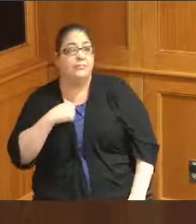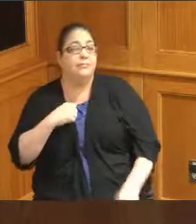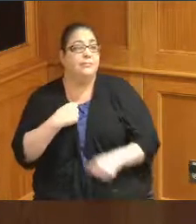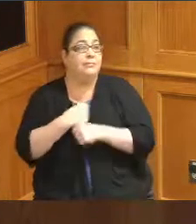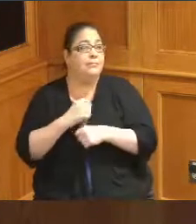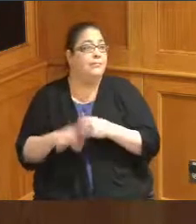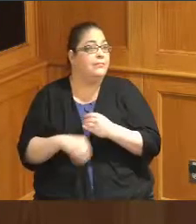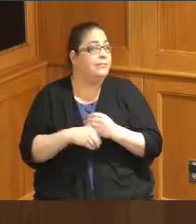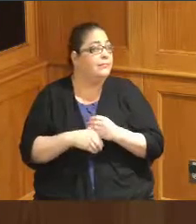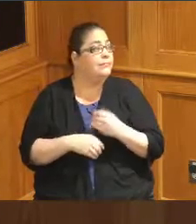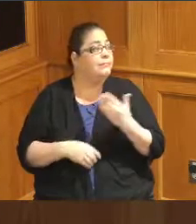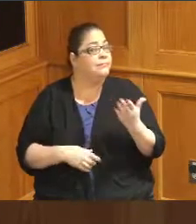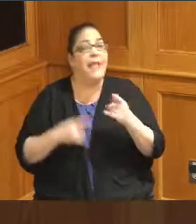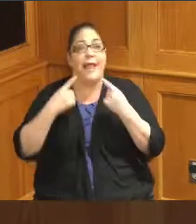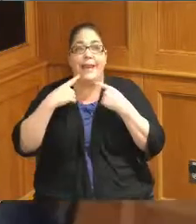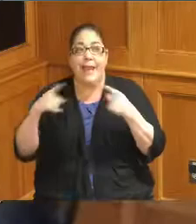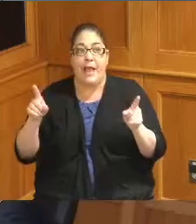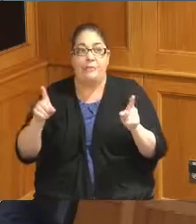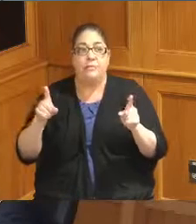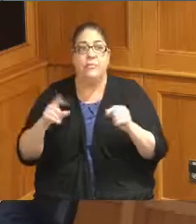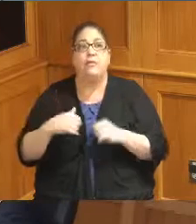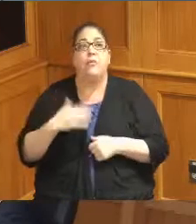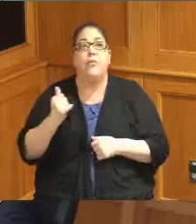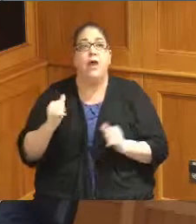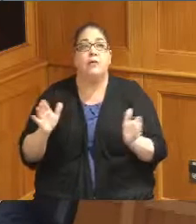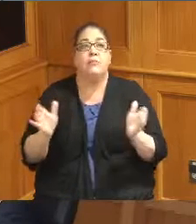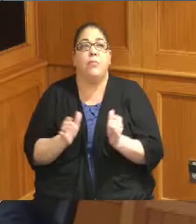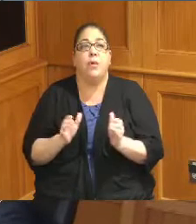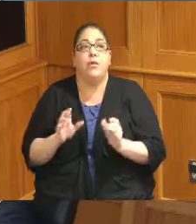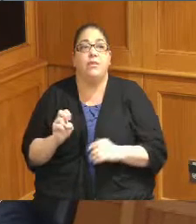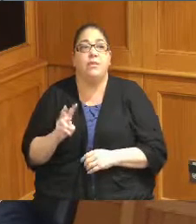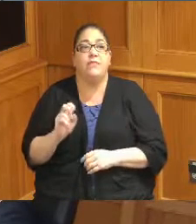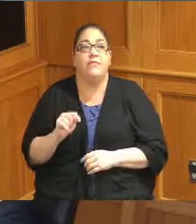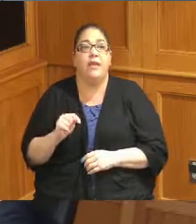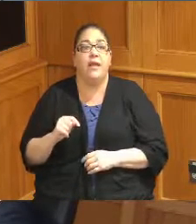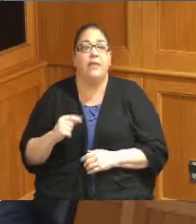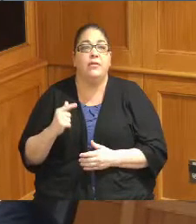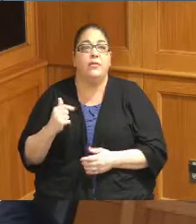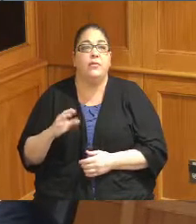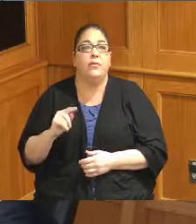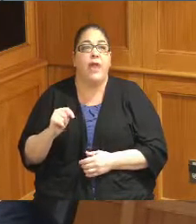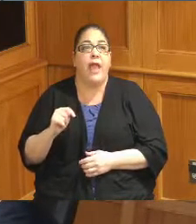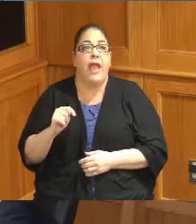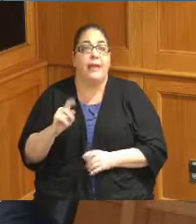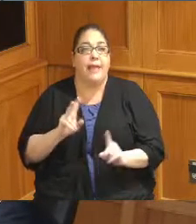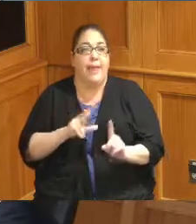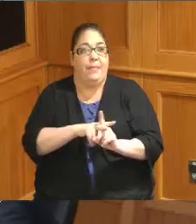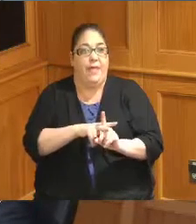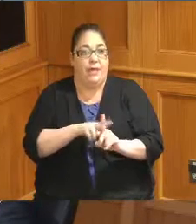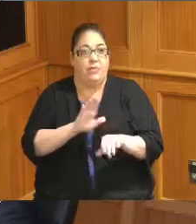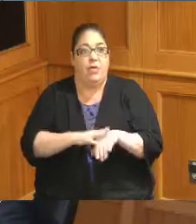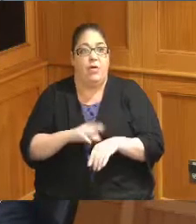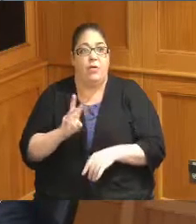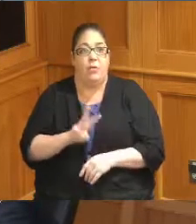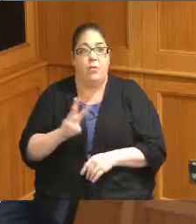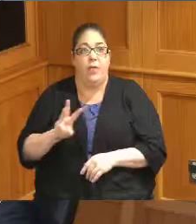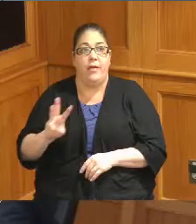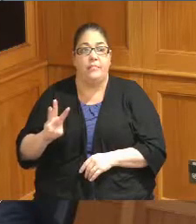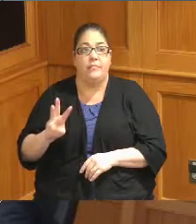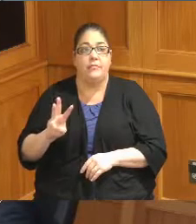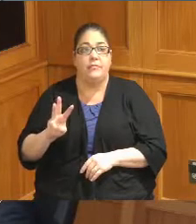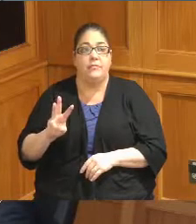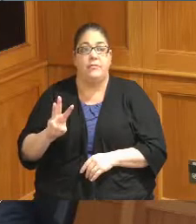a an announcement about the small event grants applications are on our website hamilton-co.org